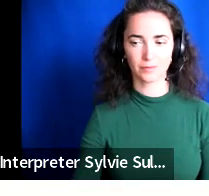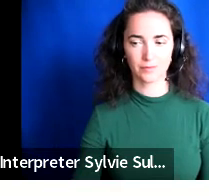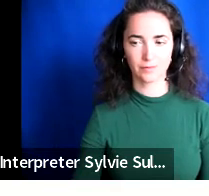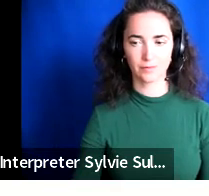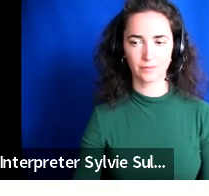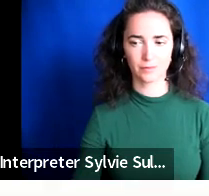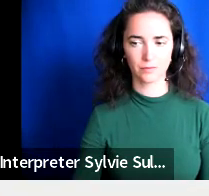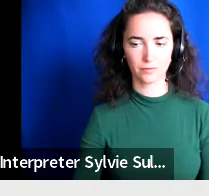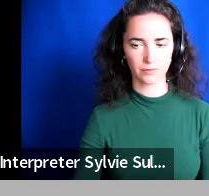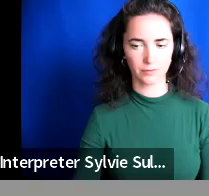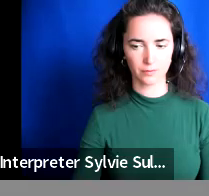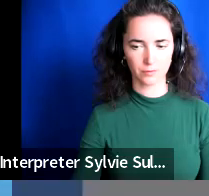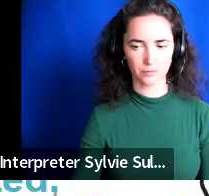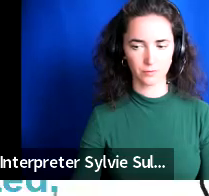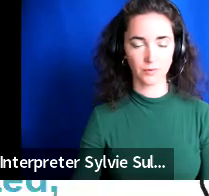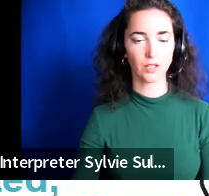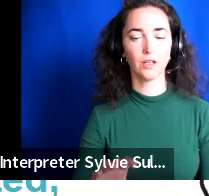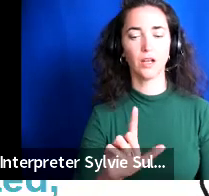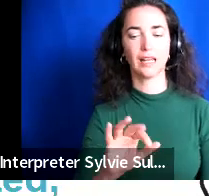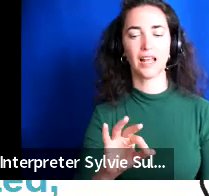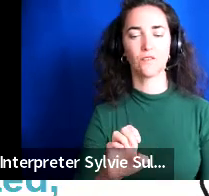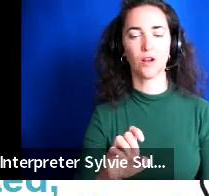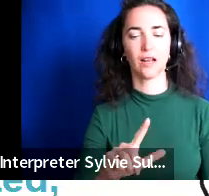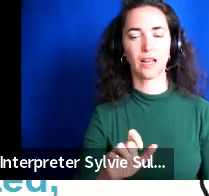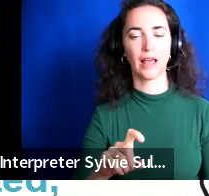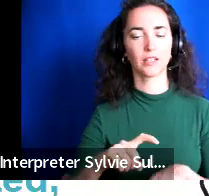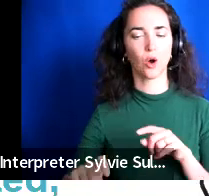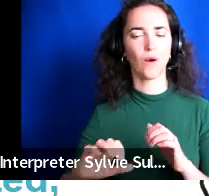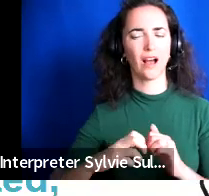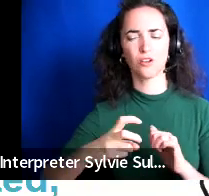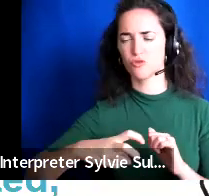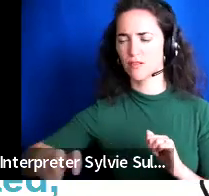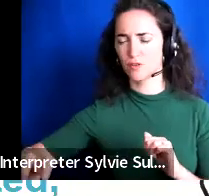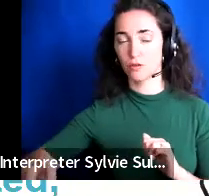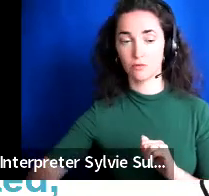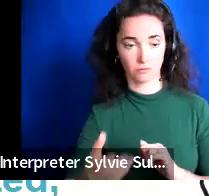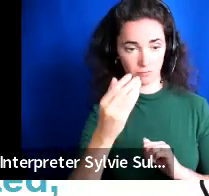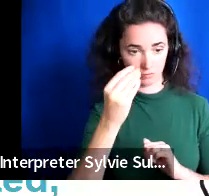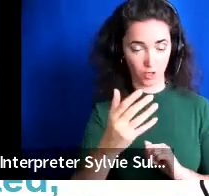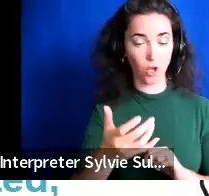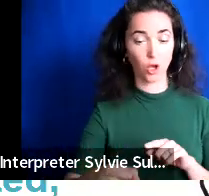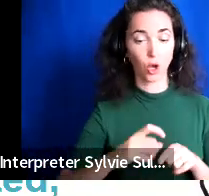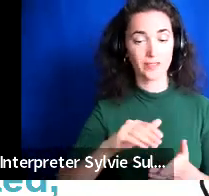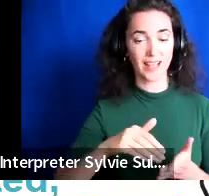So how live line calls are routed. So there, as we said, there are over 200 call centers around the country.